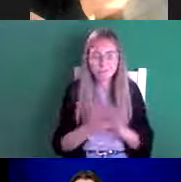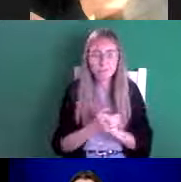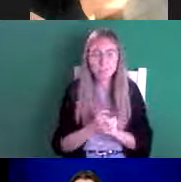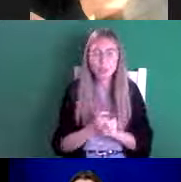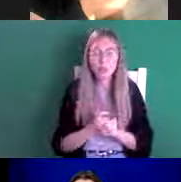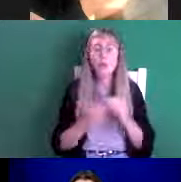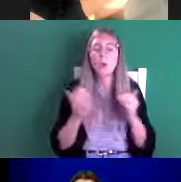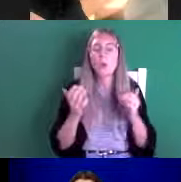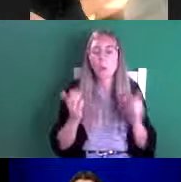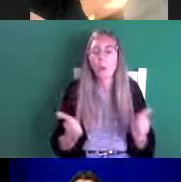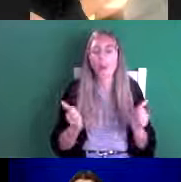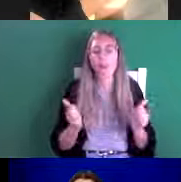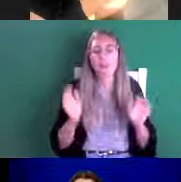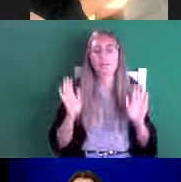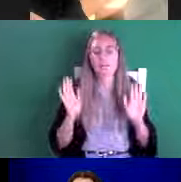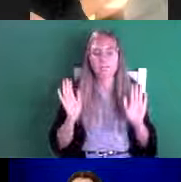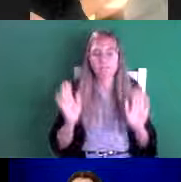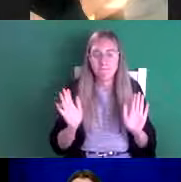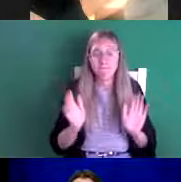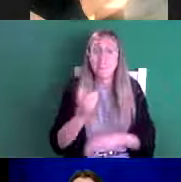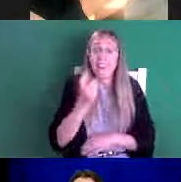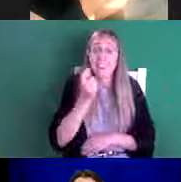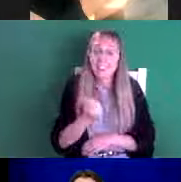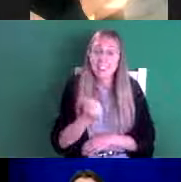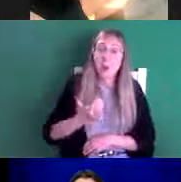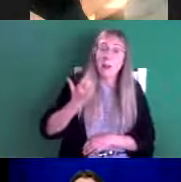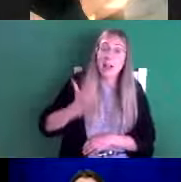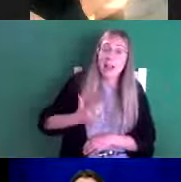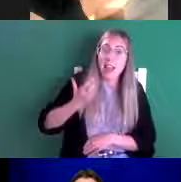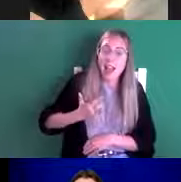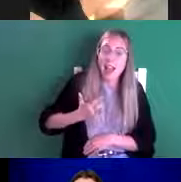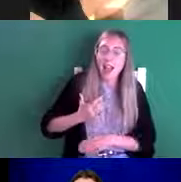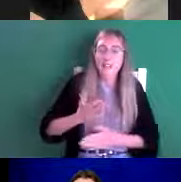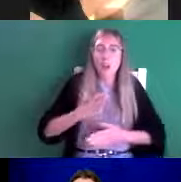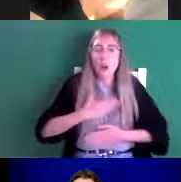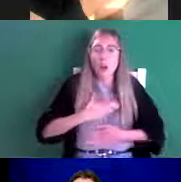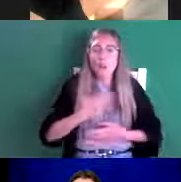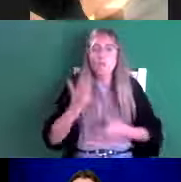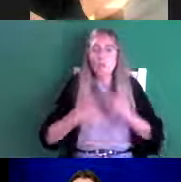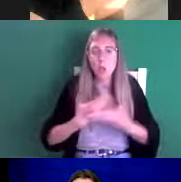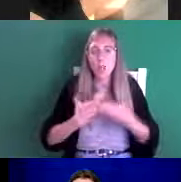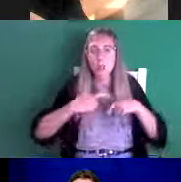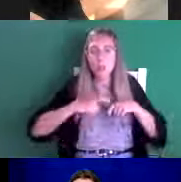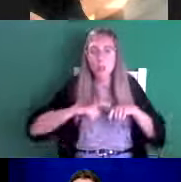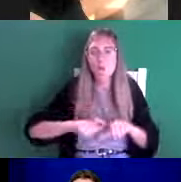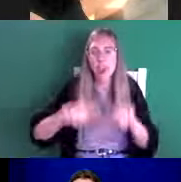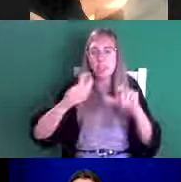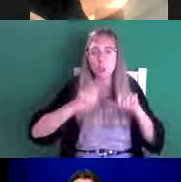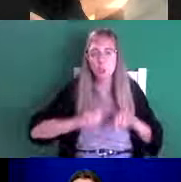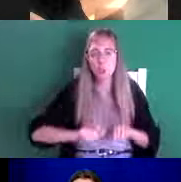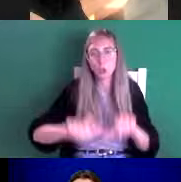some live artists love durational performances ones that last for a long time they can last